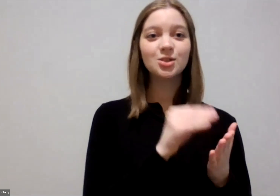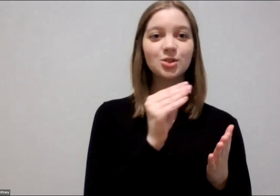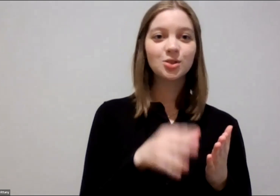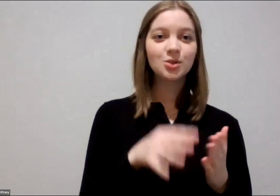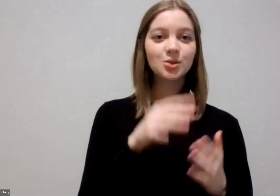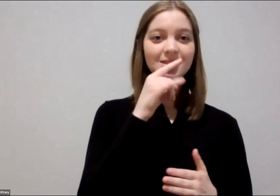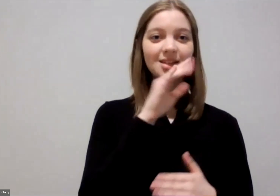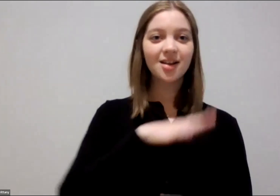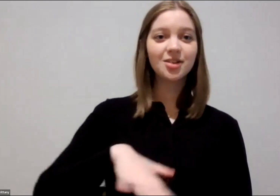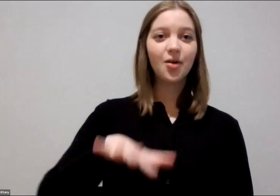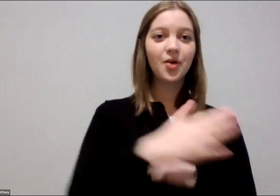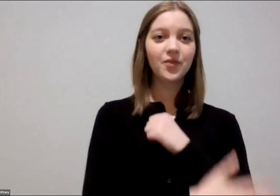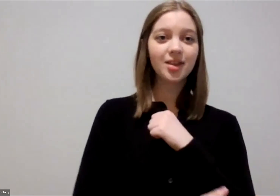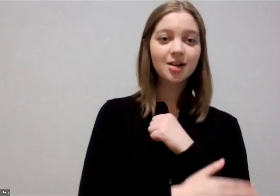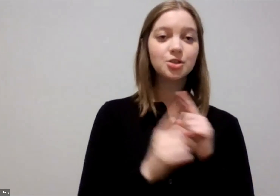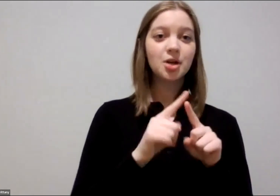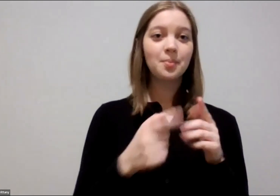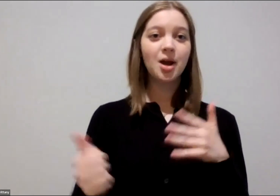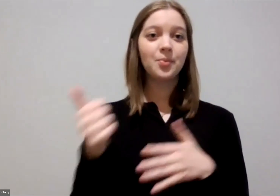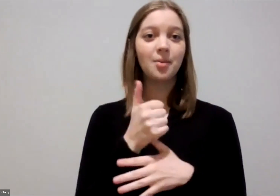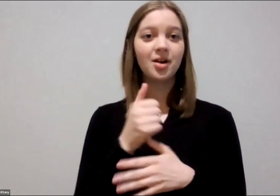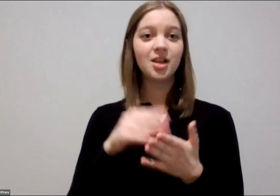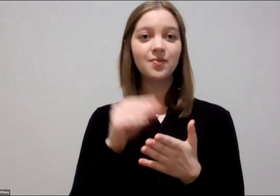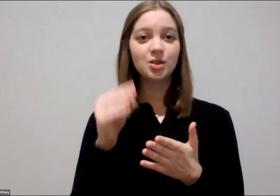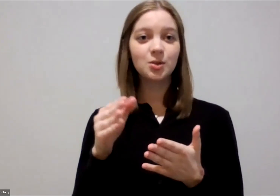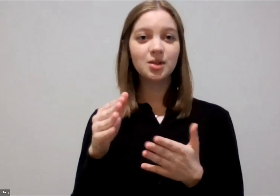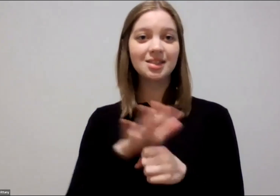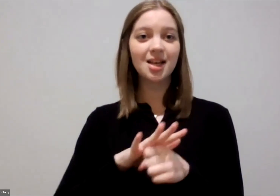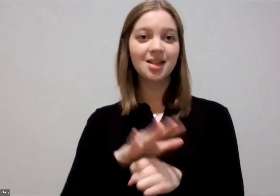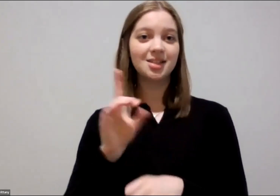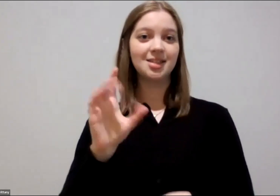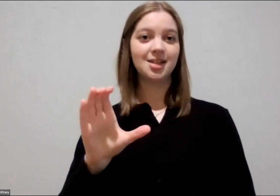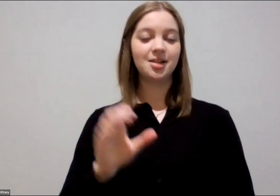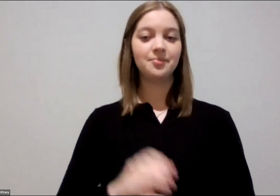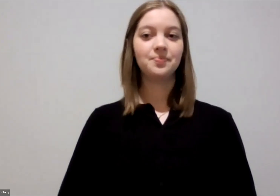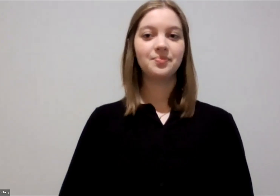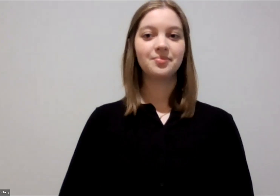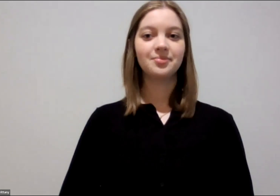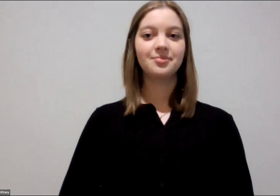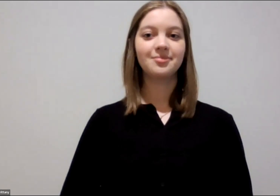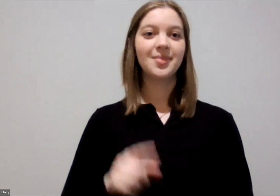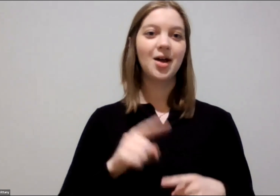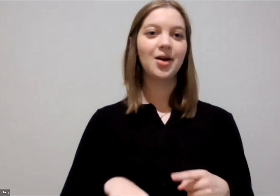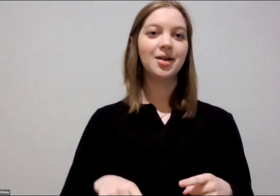You know, students and kids all over but primarily for students in the Washington in Washington, Dc: So I couldn't be more than happy.